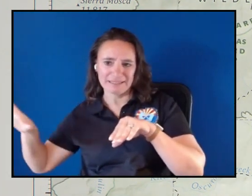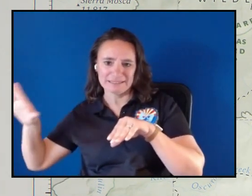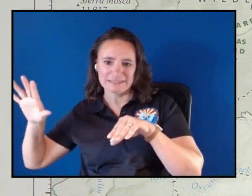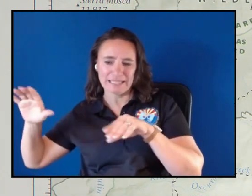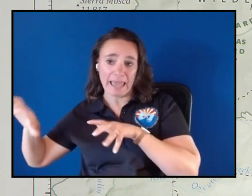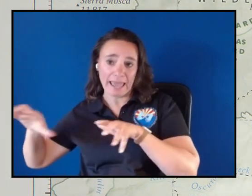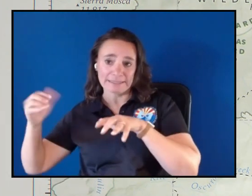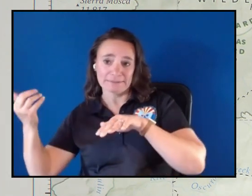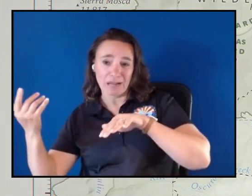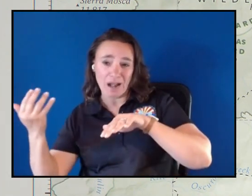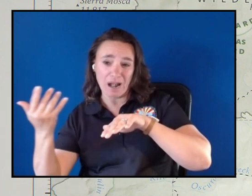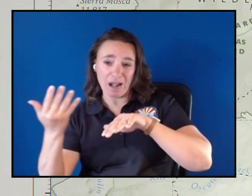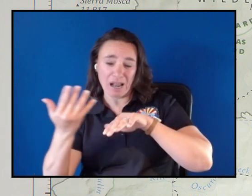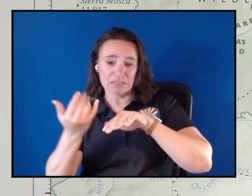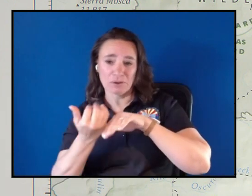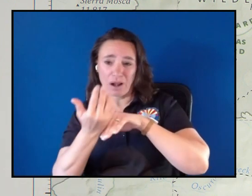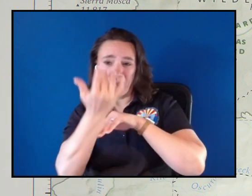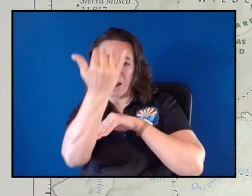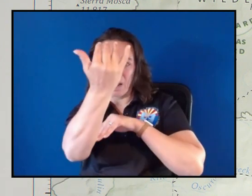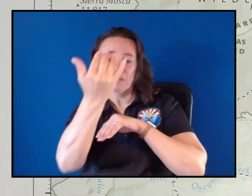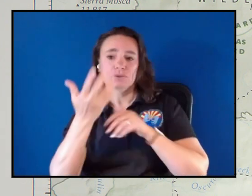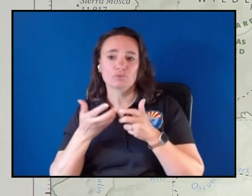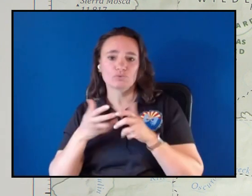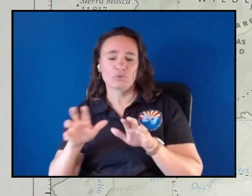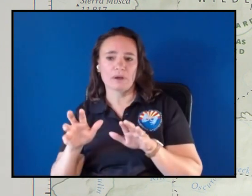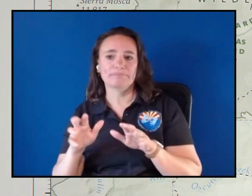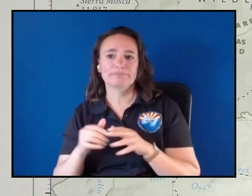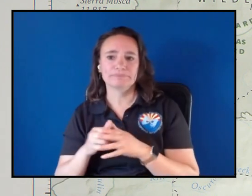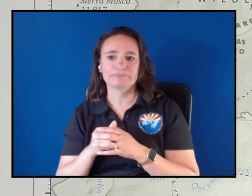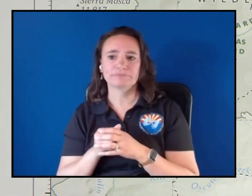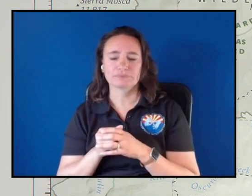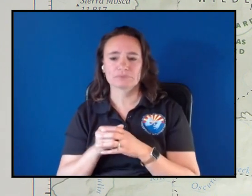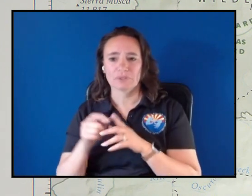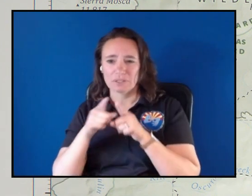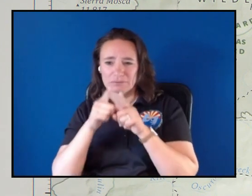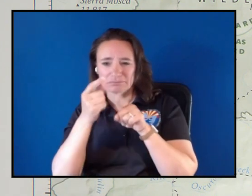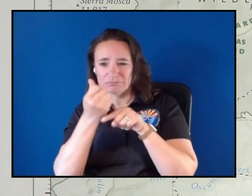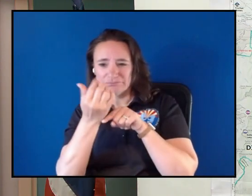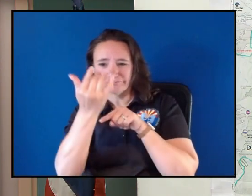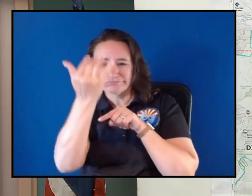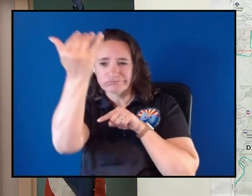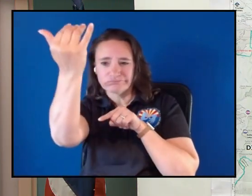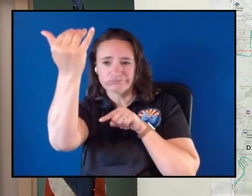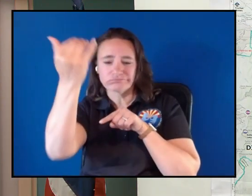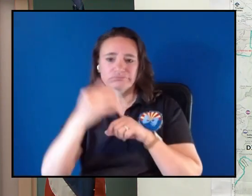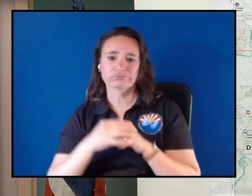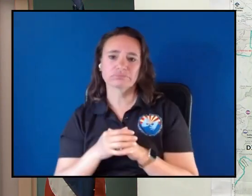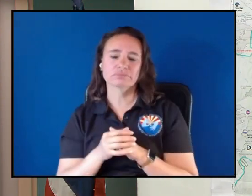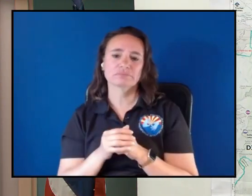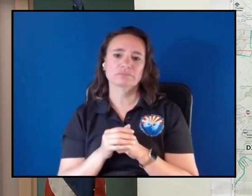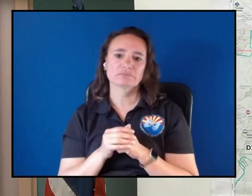into some of that those temper stringers that are running up the eastern side of the Hamilton Mesa there.